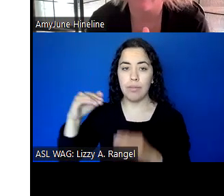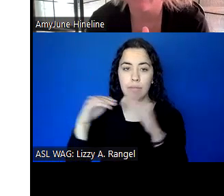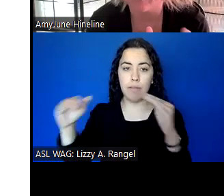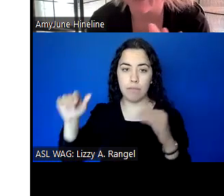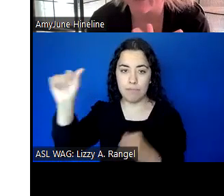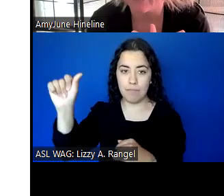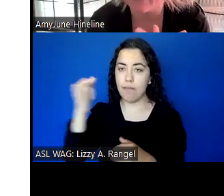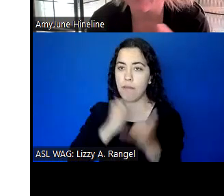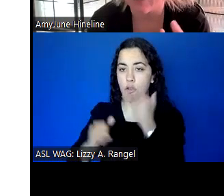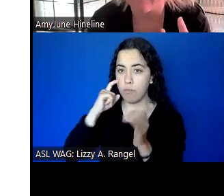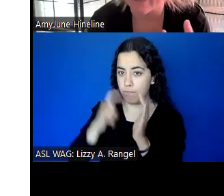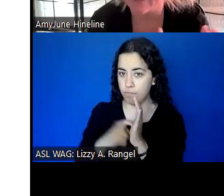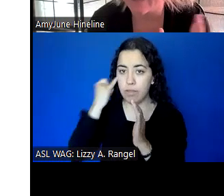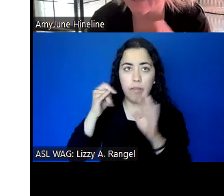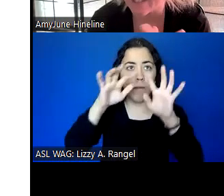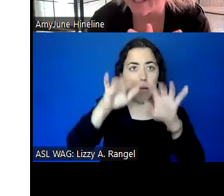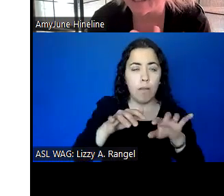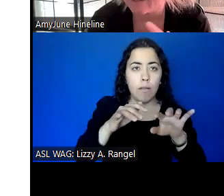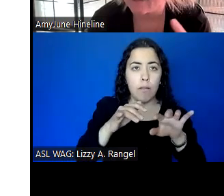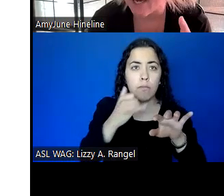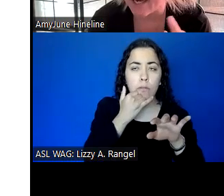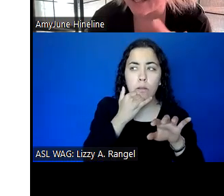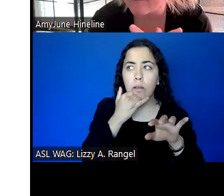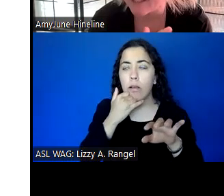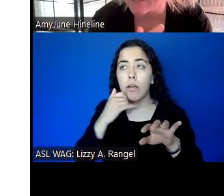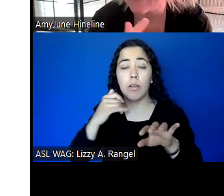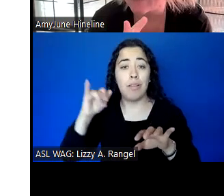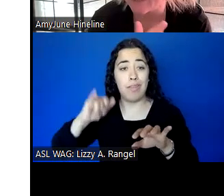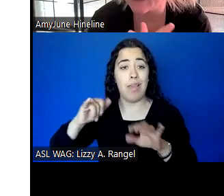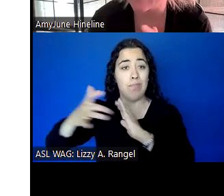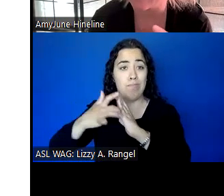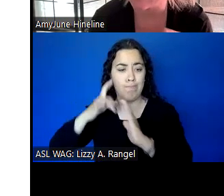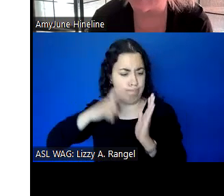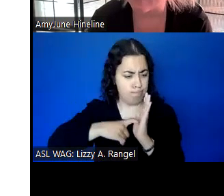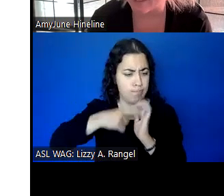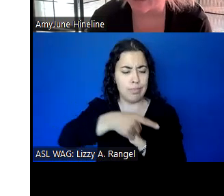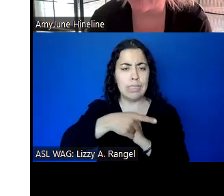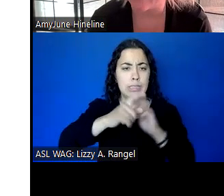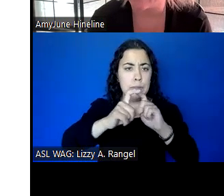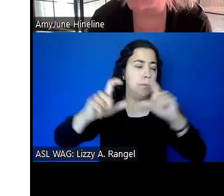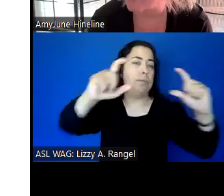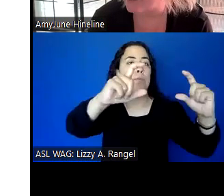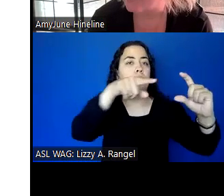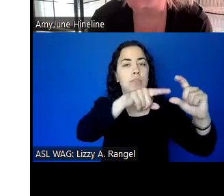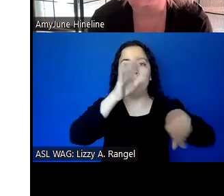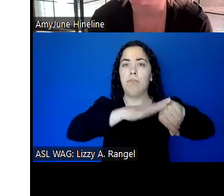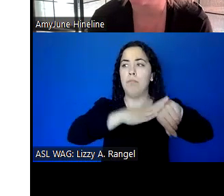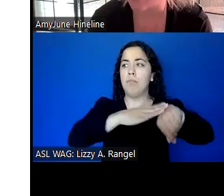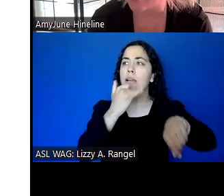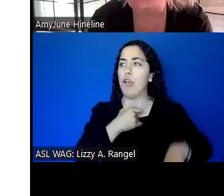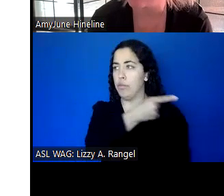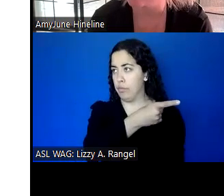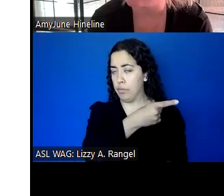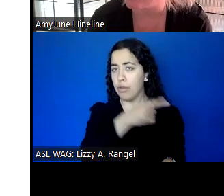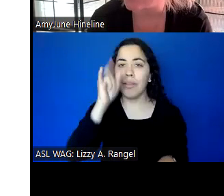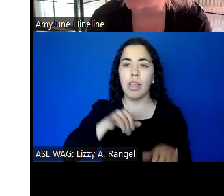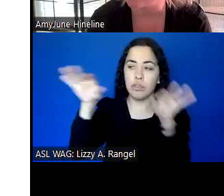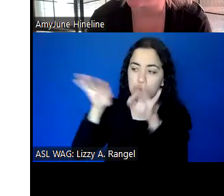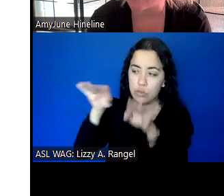the need of inputting data. So WCAG 3.3 talks about input assistance.